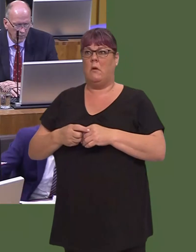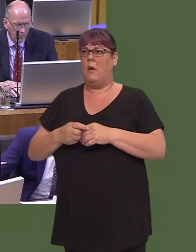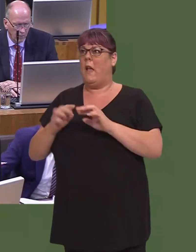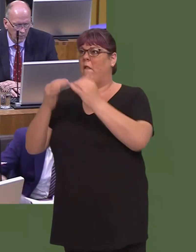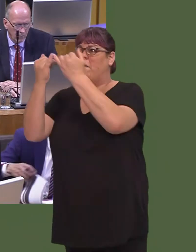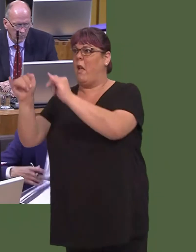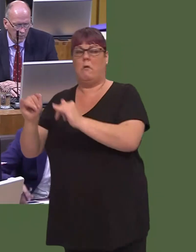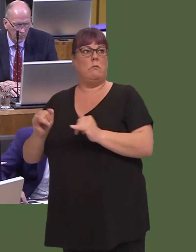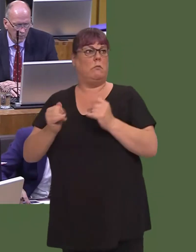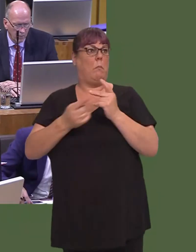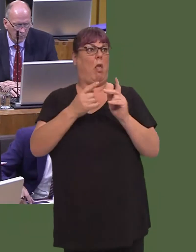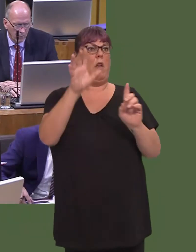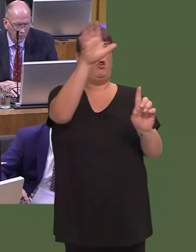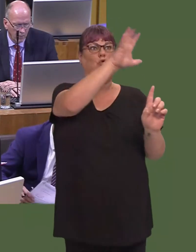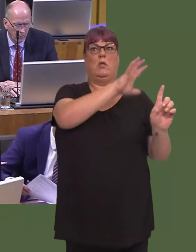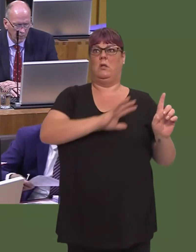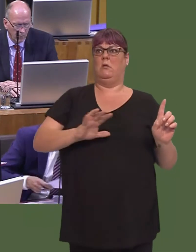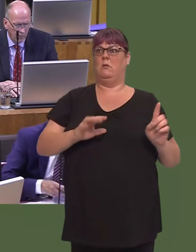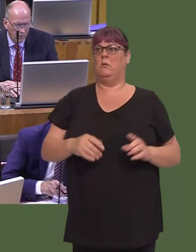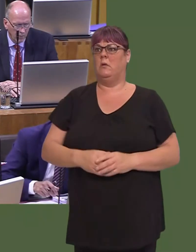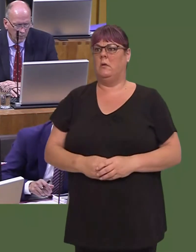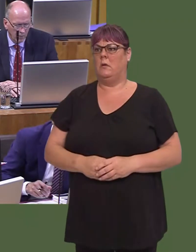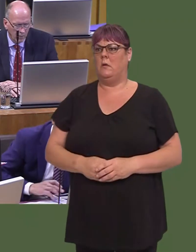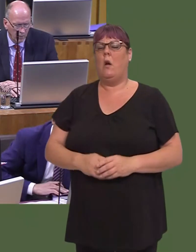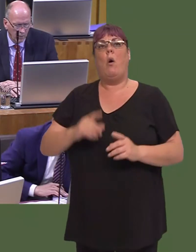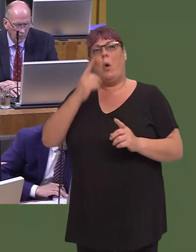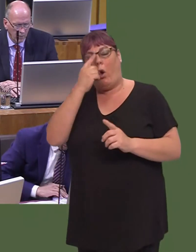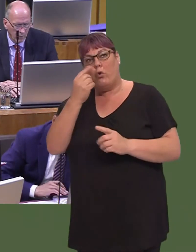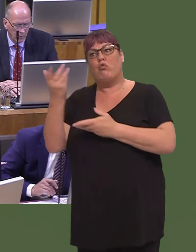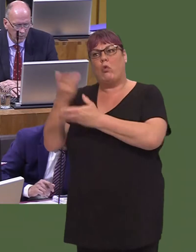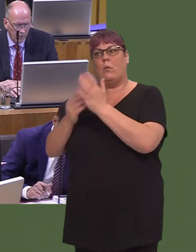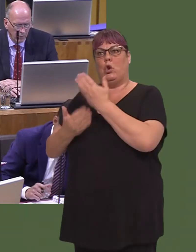reduction in the overall number of frauds, but identity fraud rose by about 14 per cent